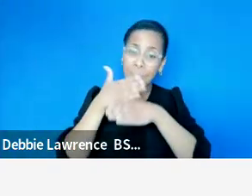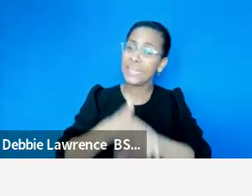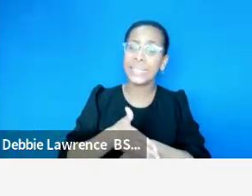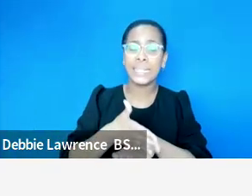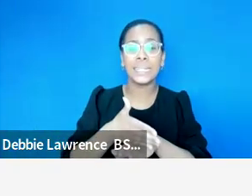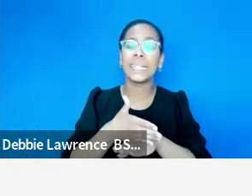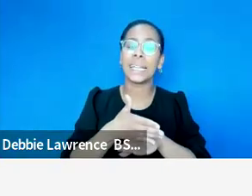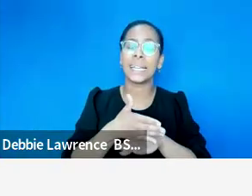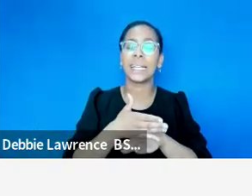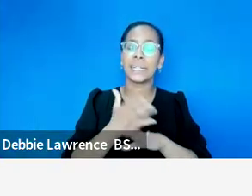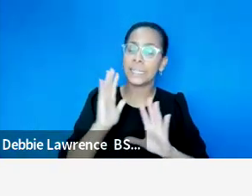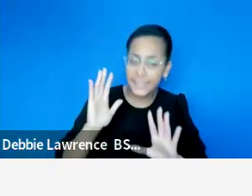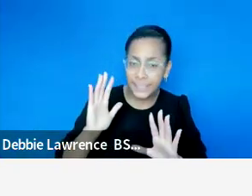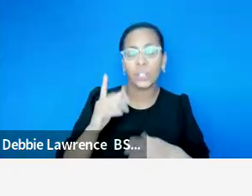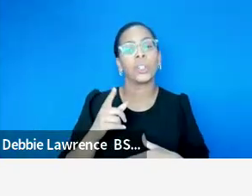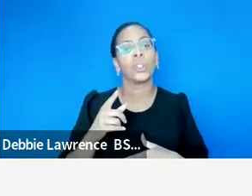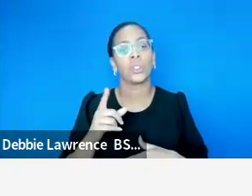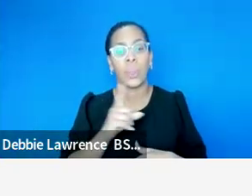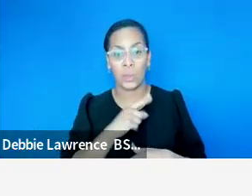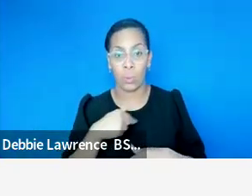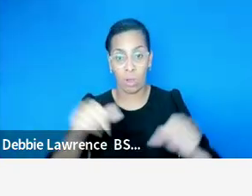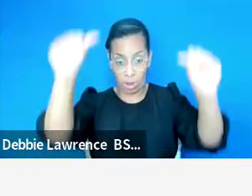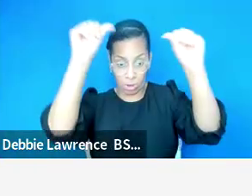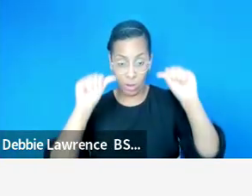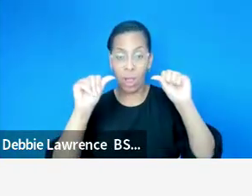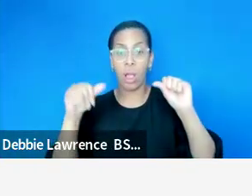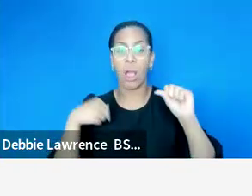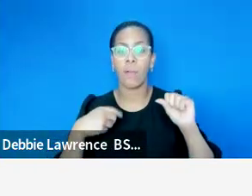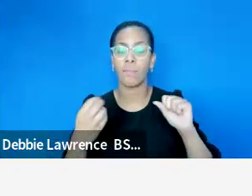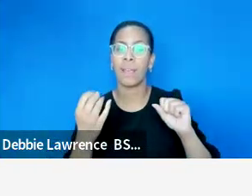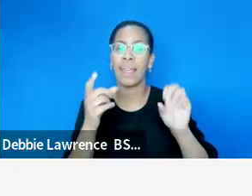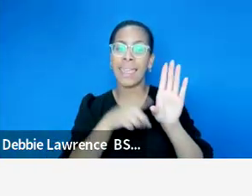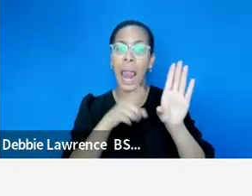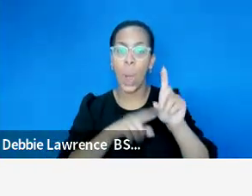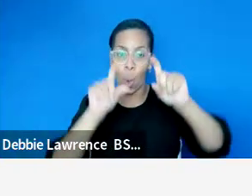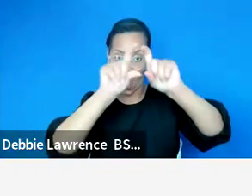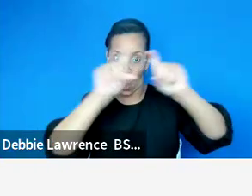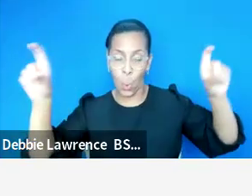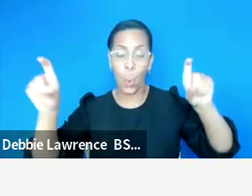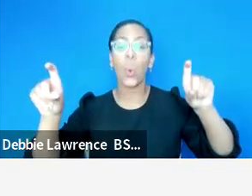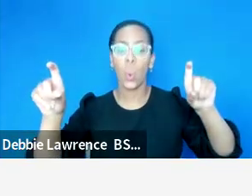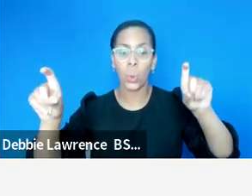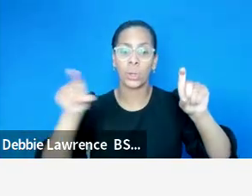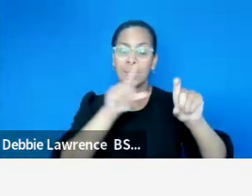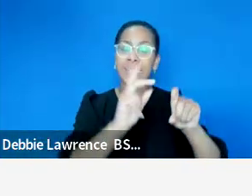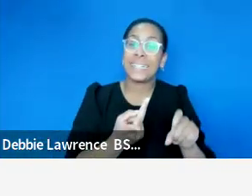which is why I've highlighted the next couple of layers down. So the deputy vice chancellor and the deputy chief